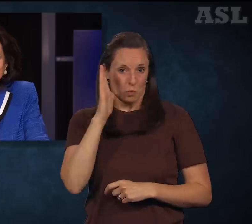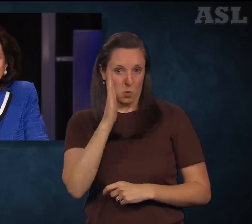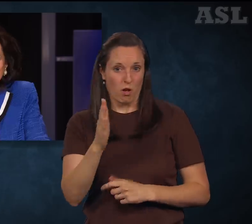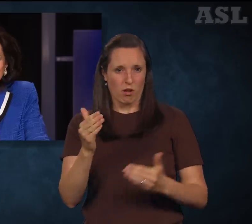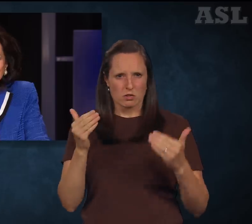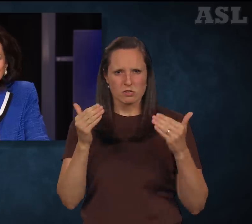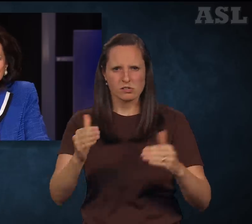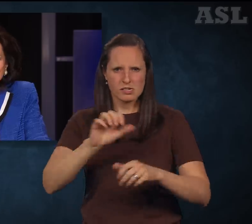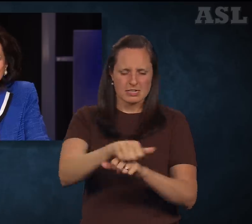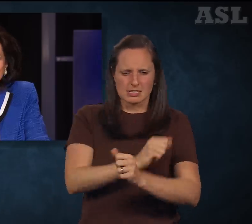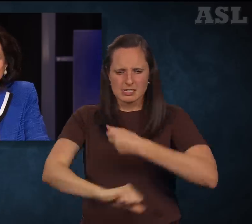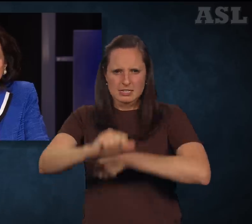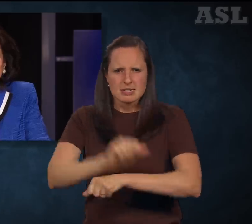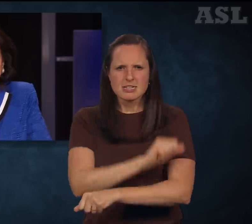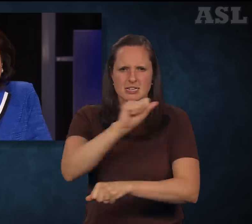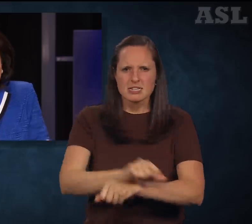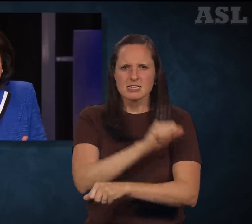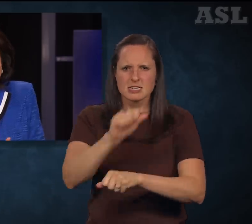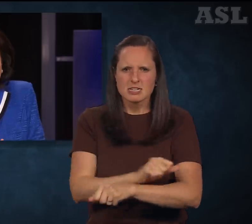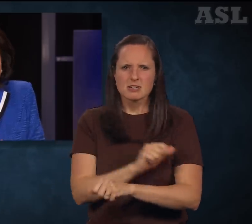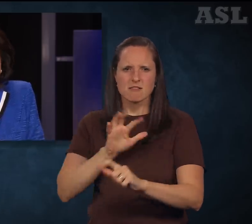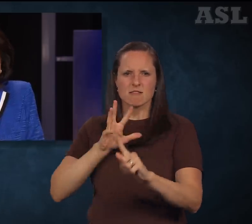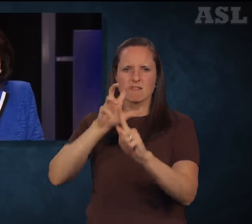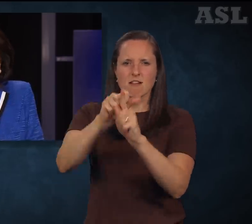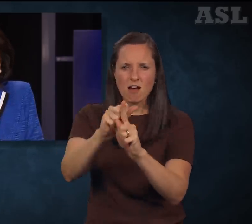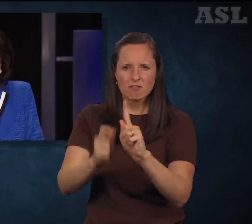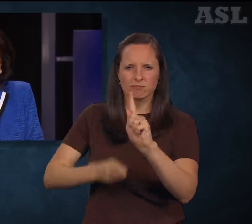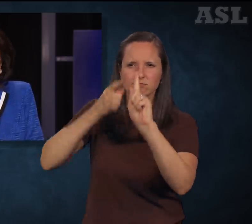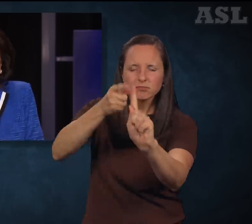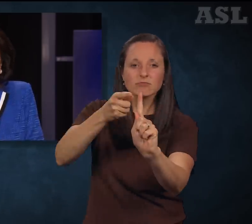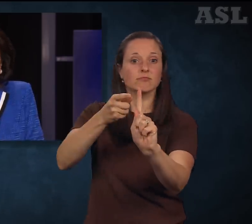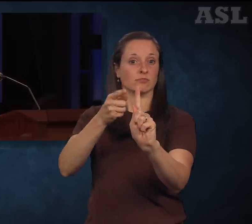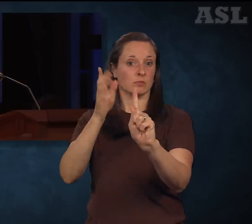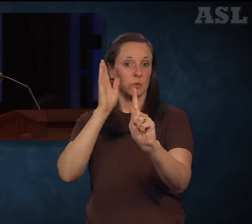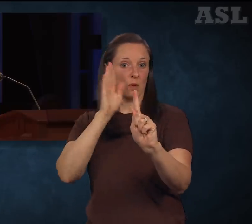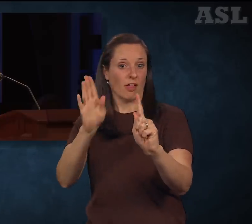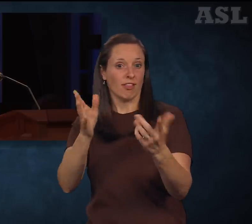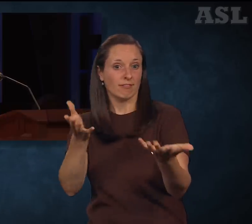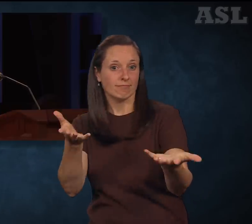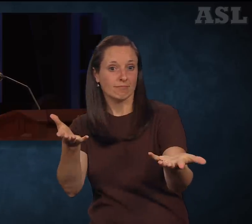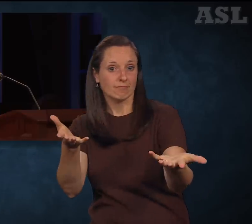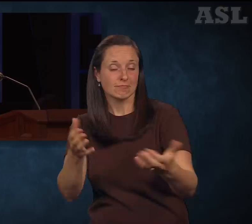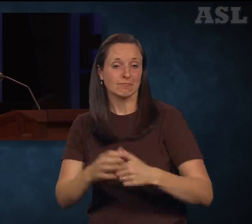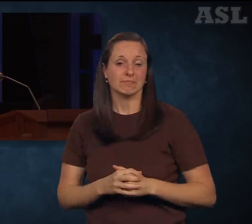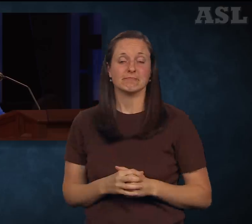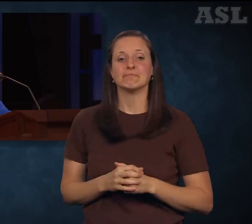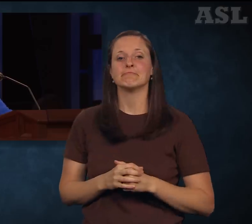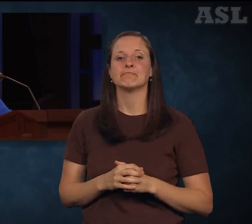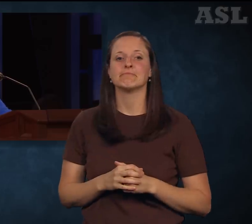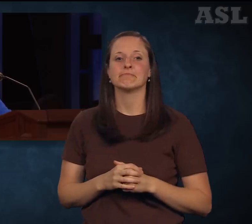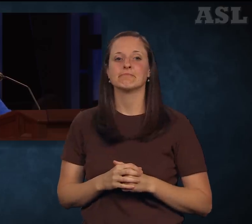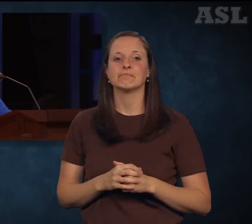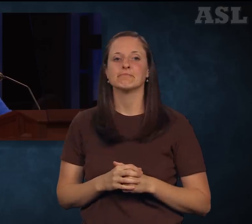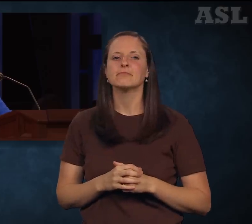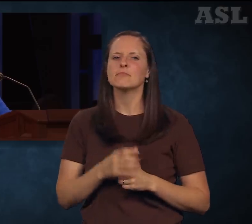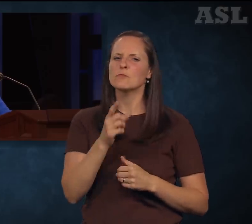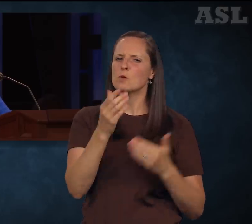IT TAKES TO FULFILL THE